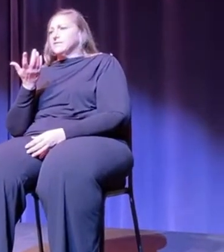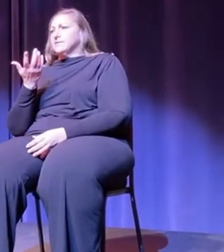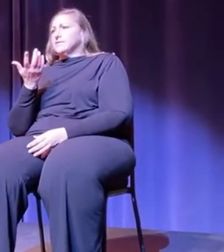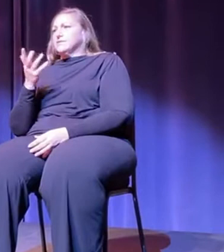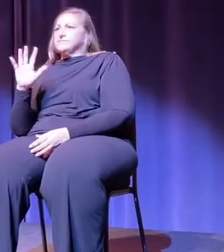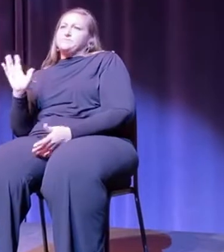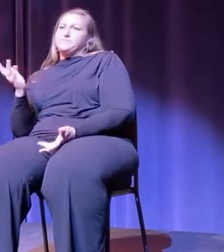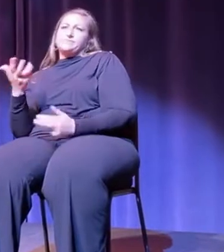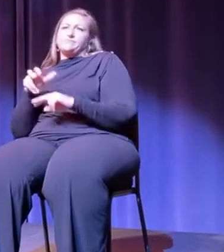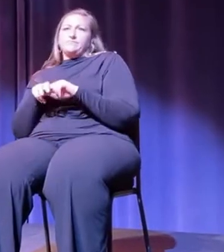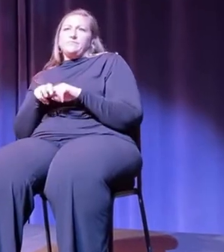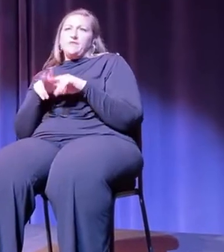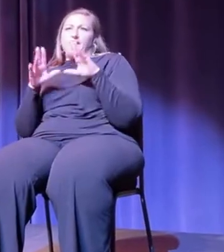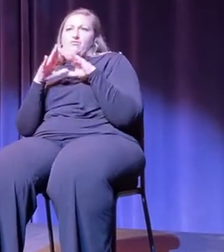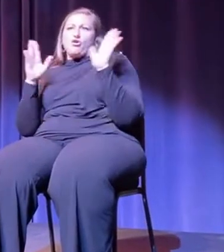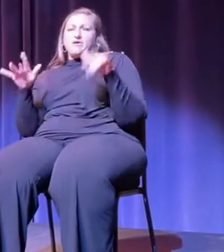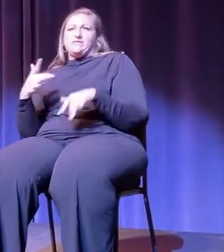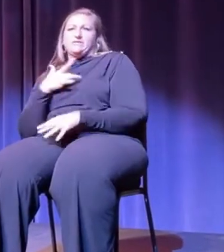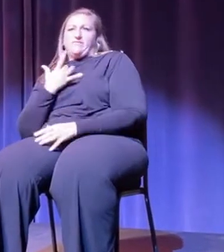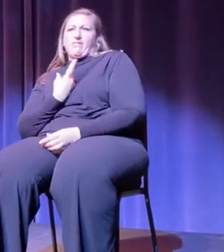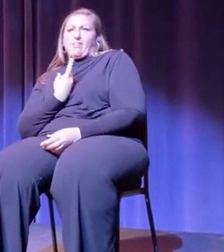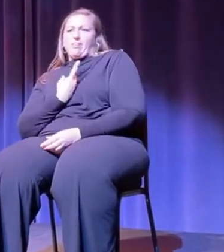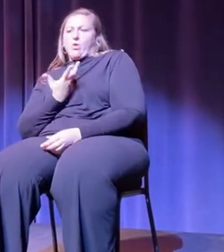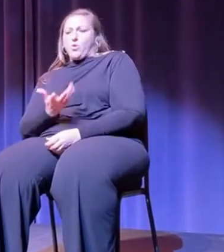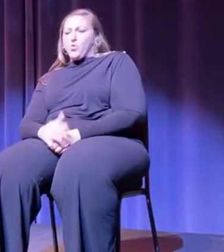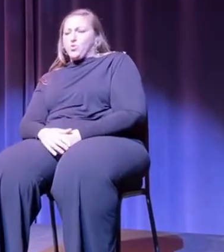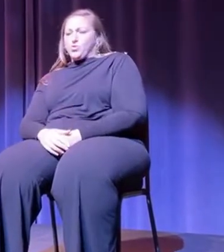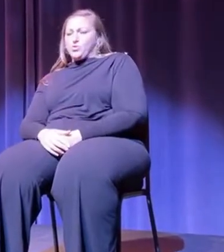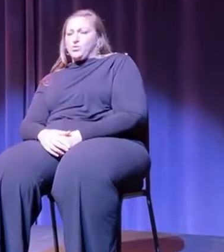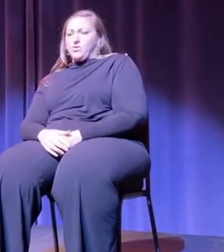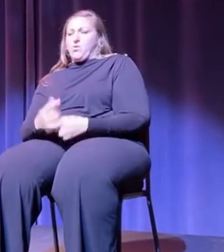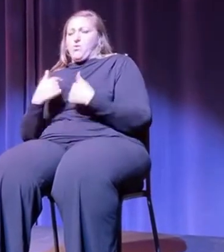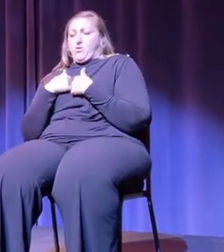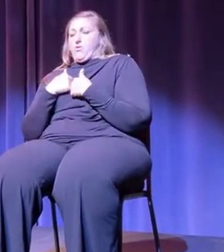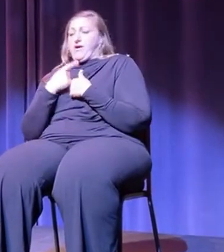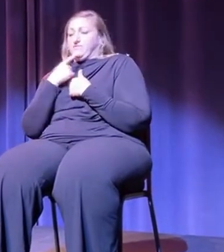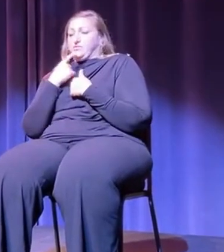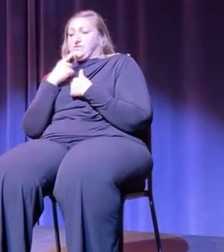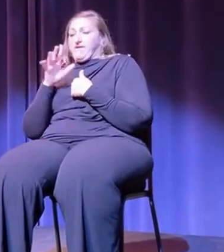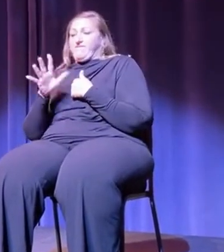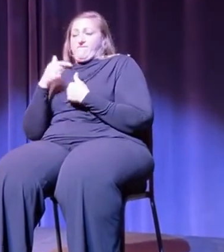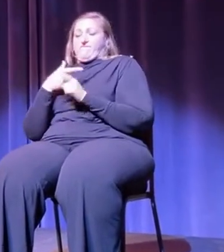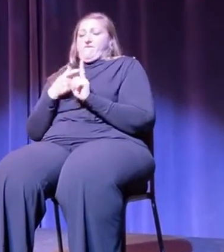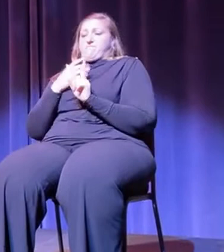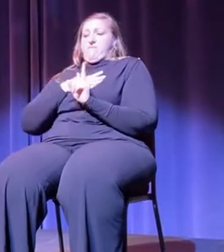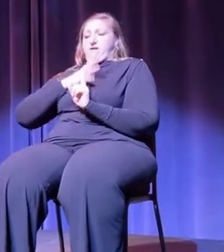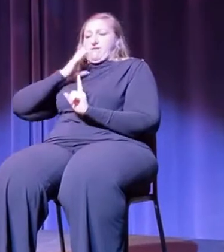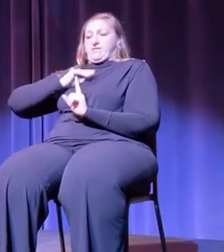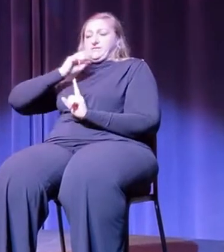you know, just like in their house feeling alone. What do I have to say for my experiences to reach them?